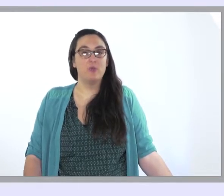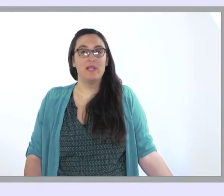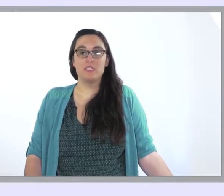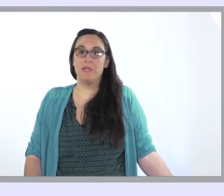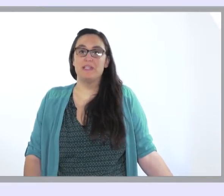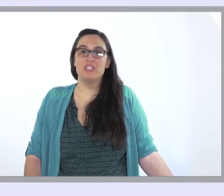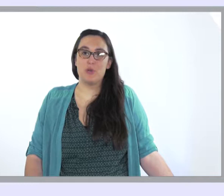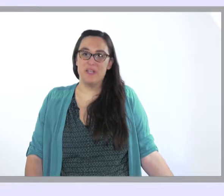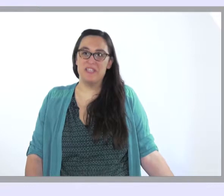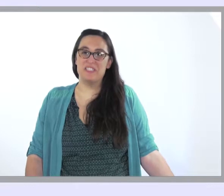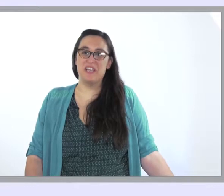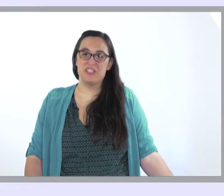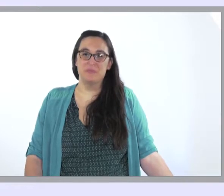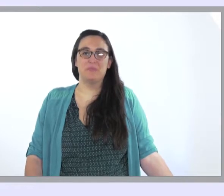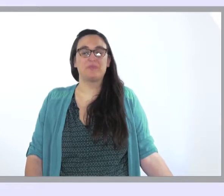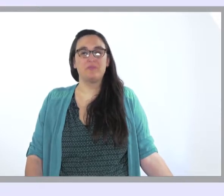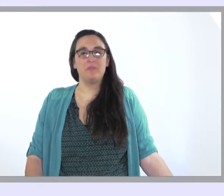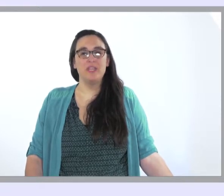that we'll explain later on in this section.